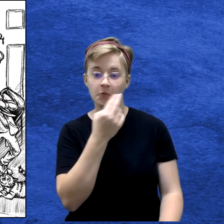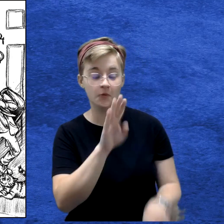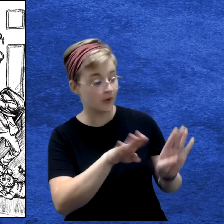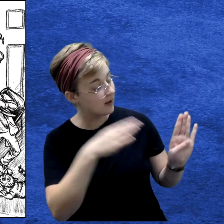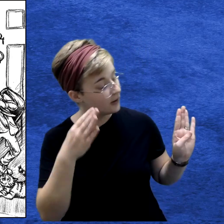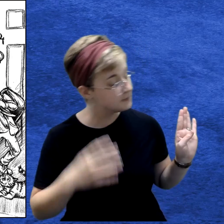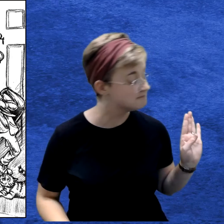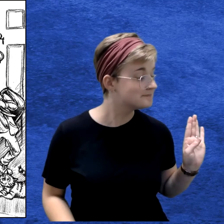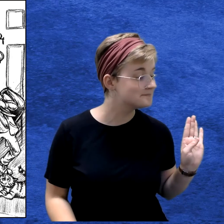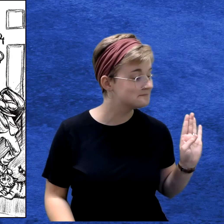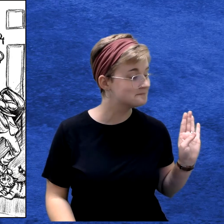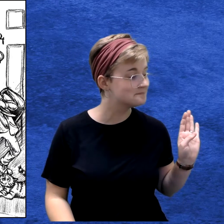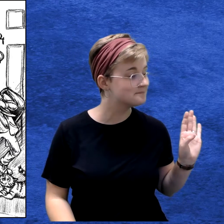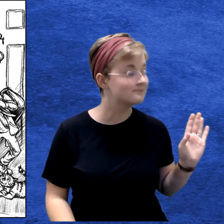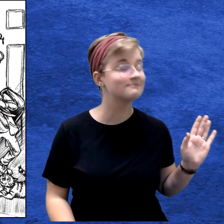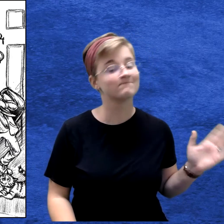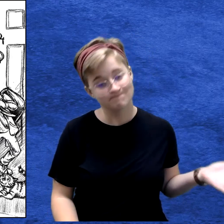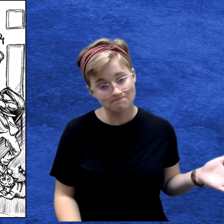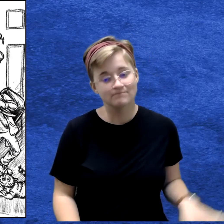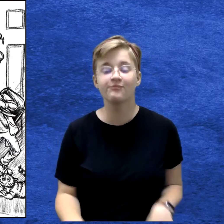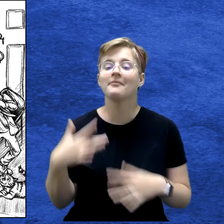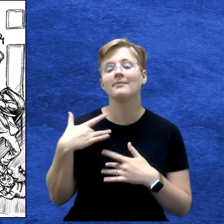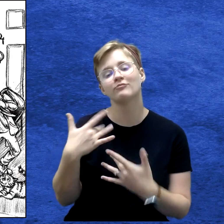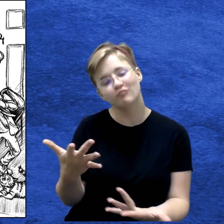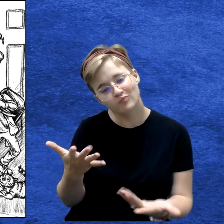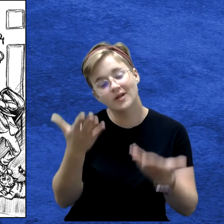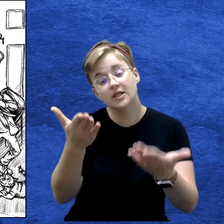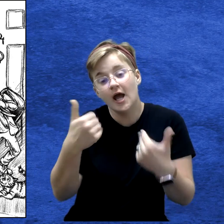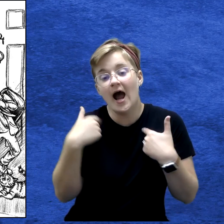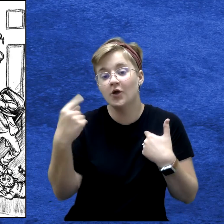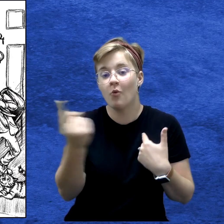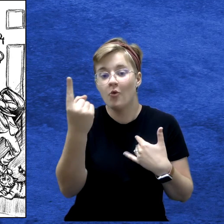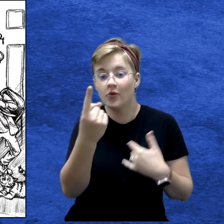As usual, she was dressed all in one color.